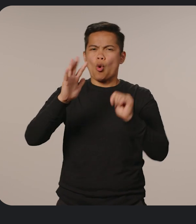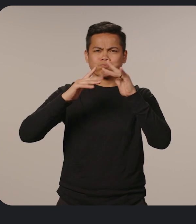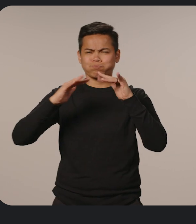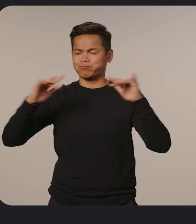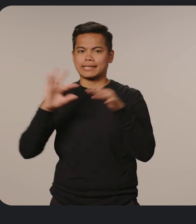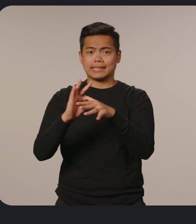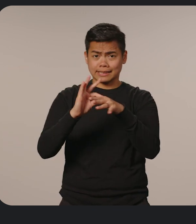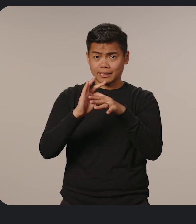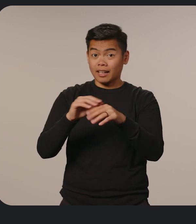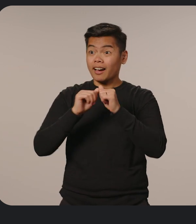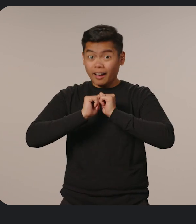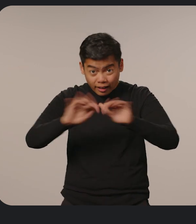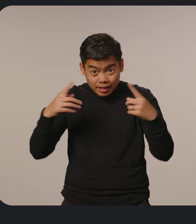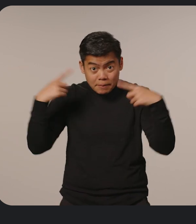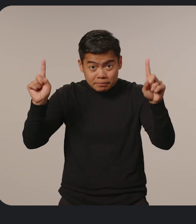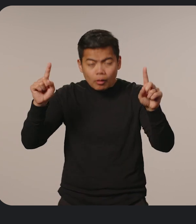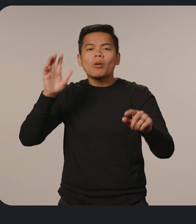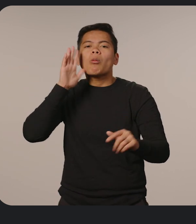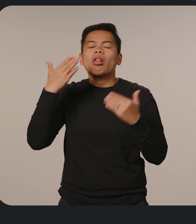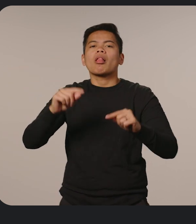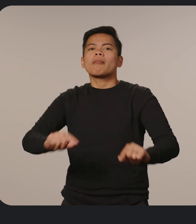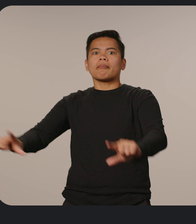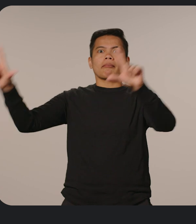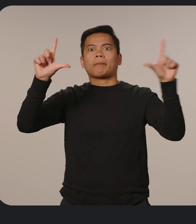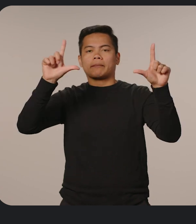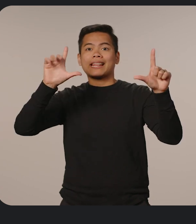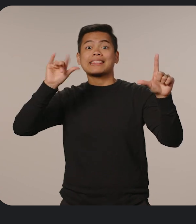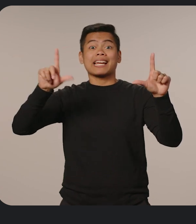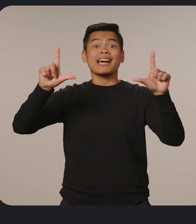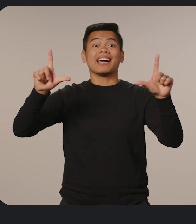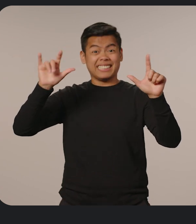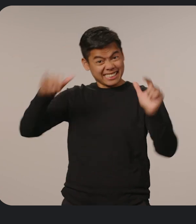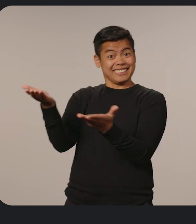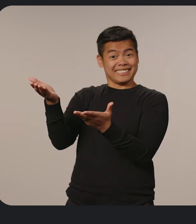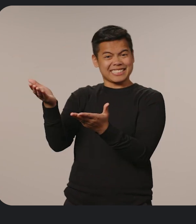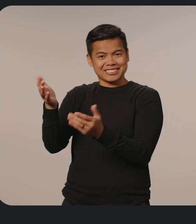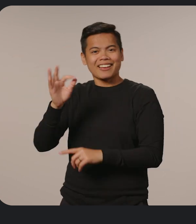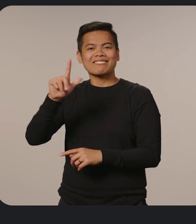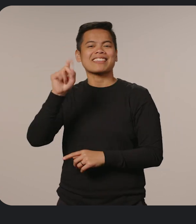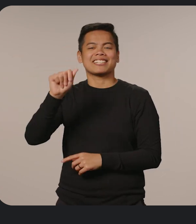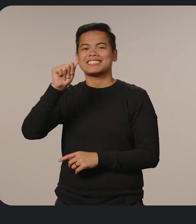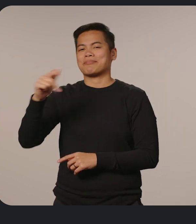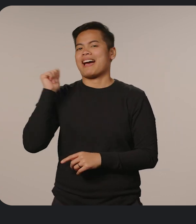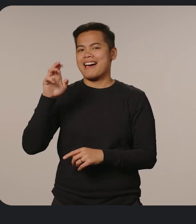once our deploy is successful we'll open up the link